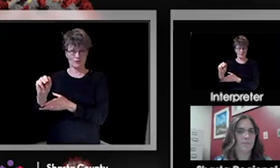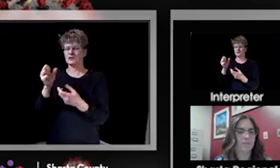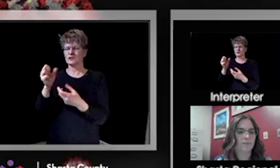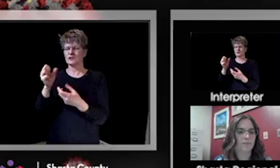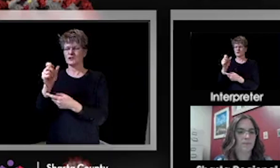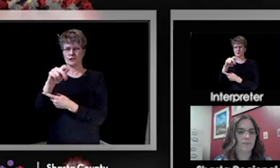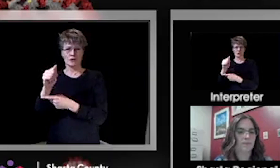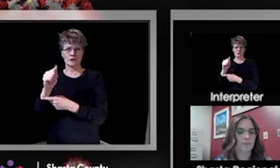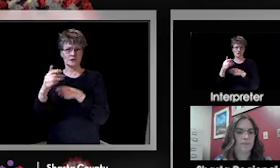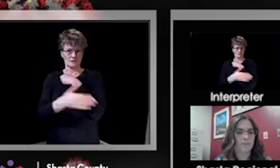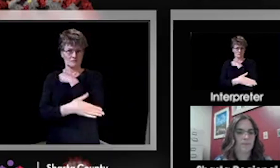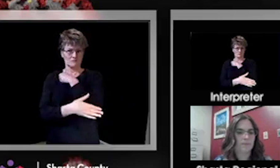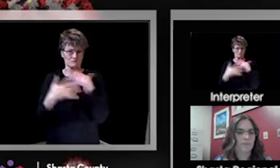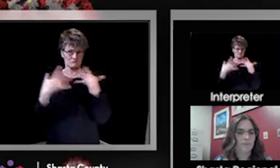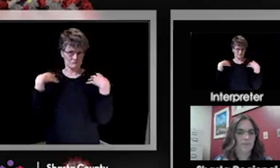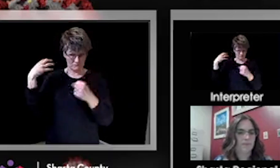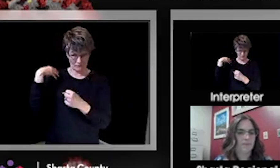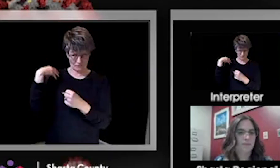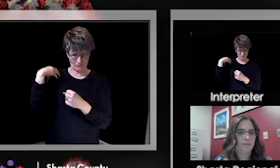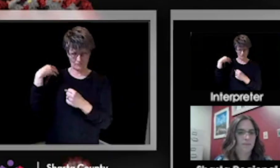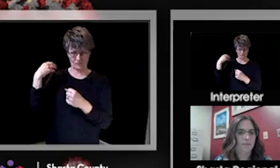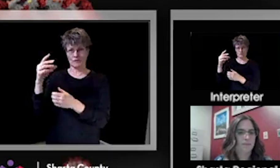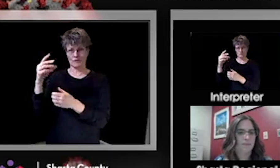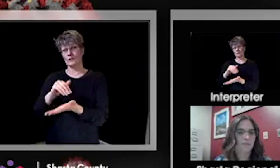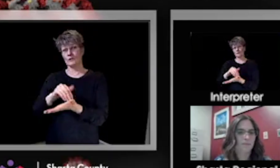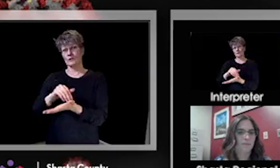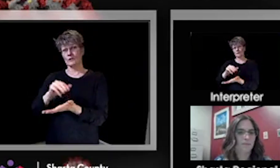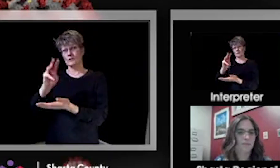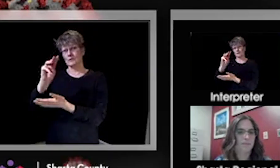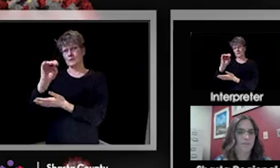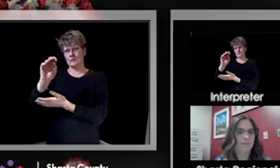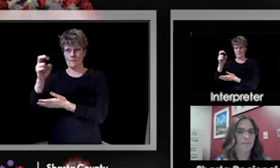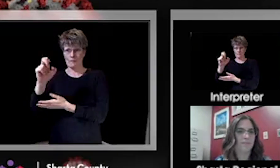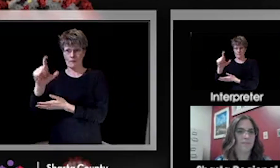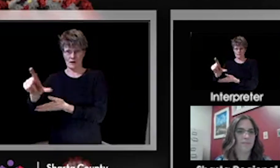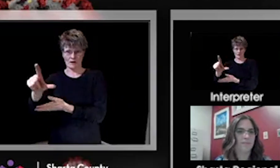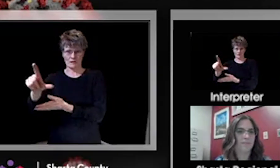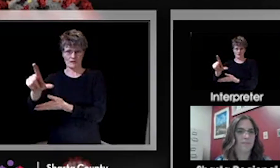we have Dr. Michael Vovakes who is our Deputy Health Officer. And I see that Chief Bret